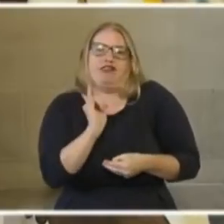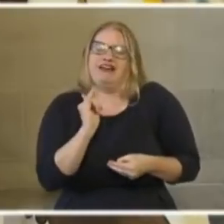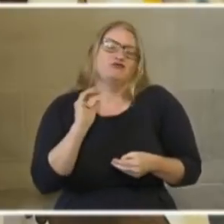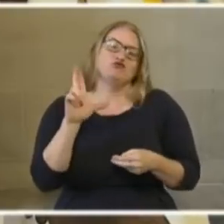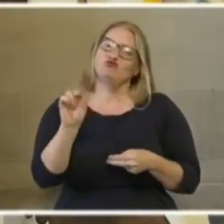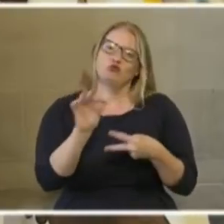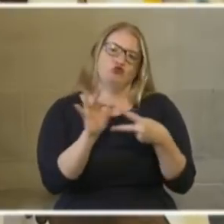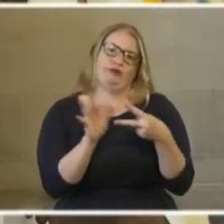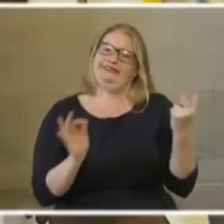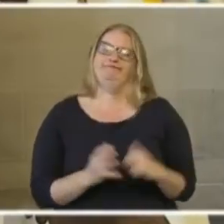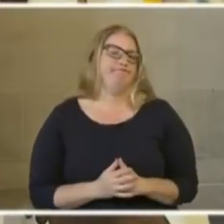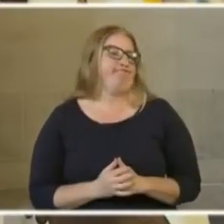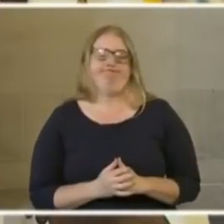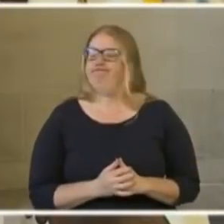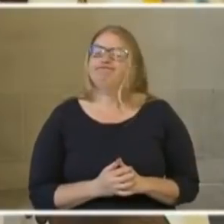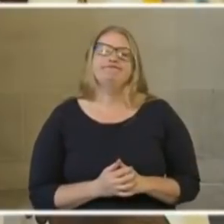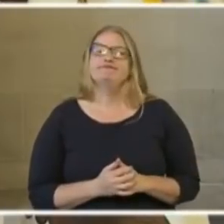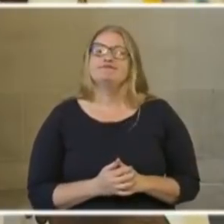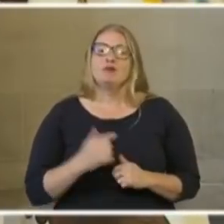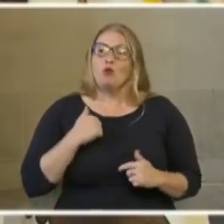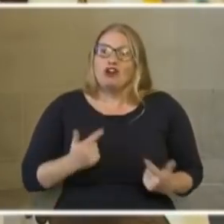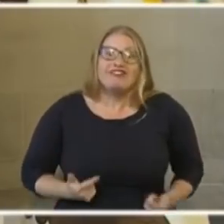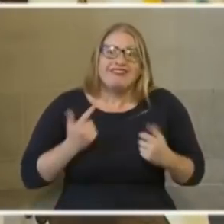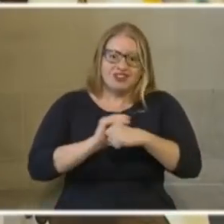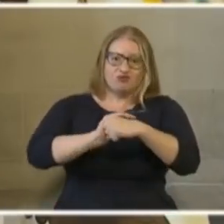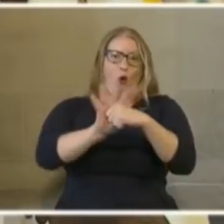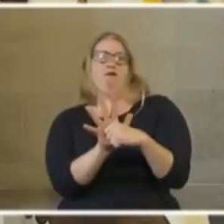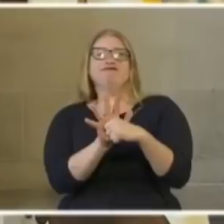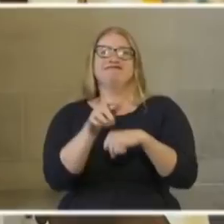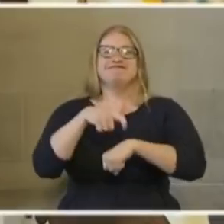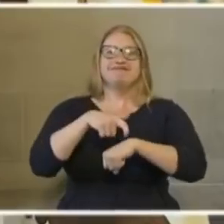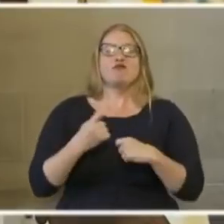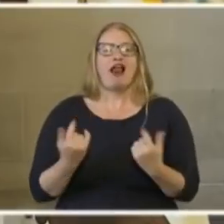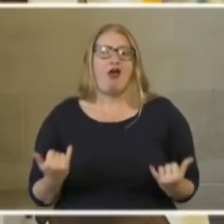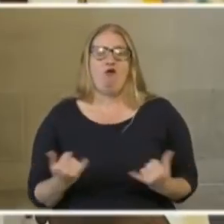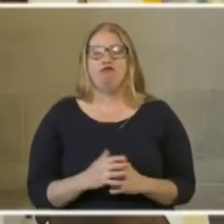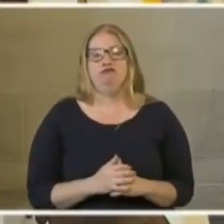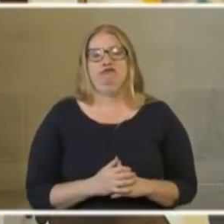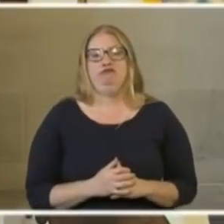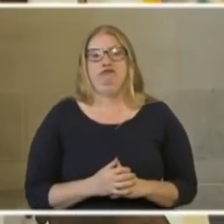A LITTLE BIT MORE BUT INDICATORS OF WHERE WE ARE, WE HAVE NO CHOICE.